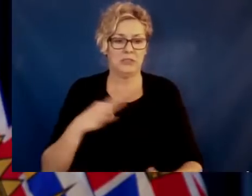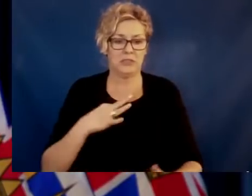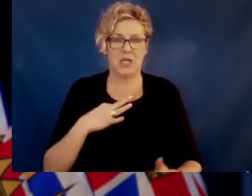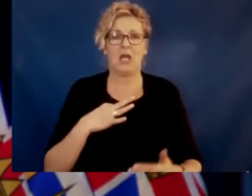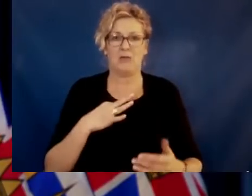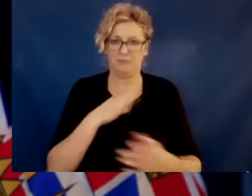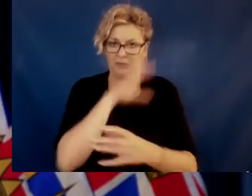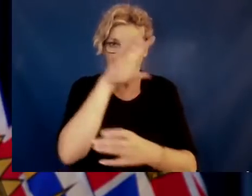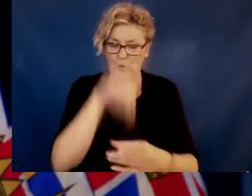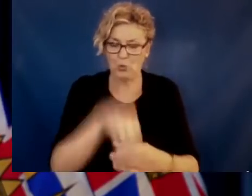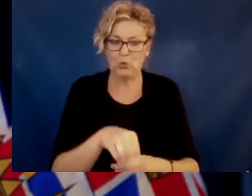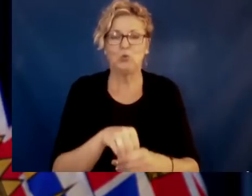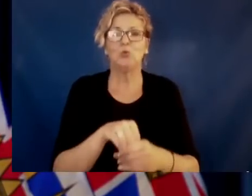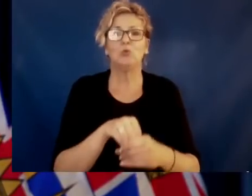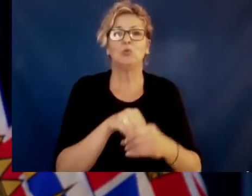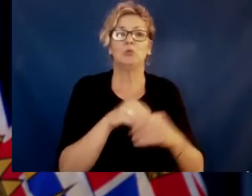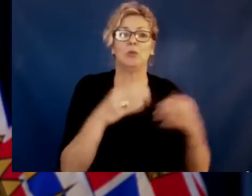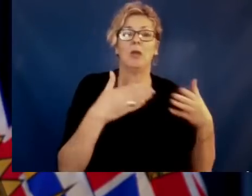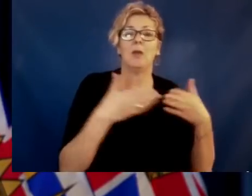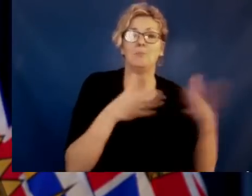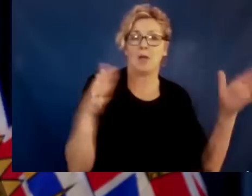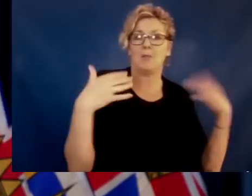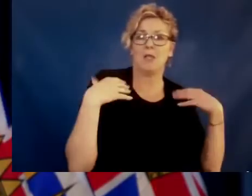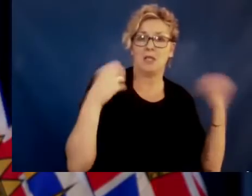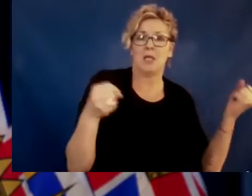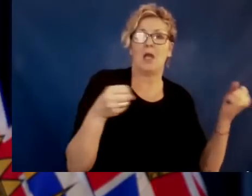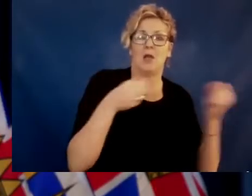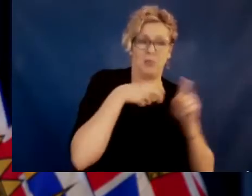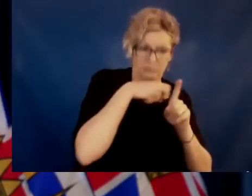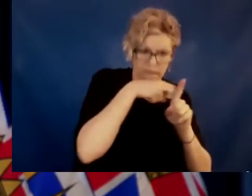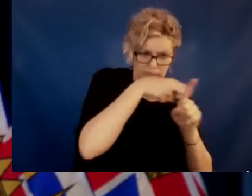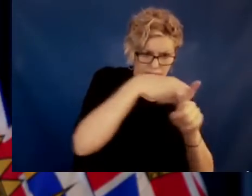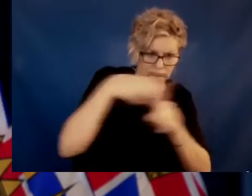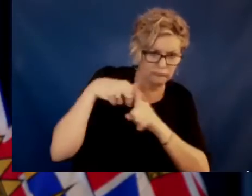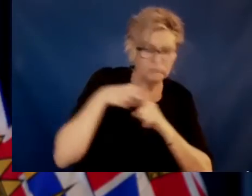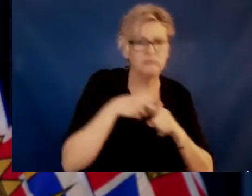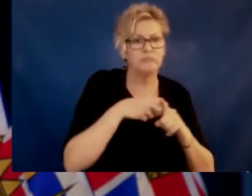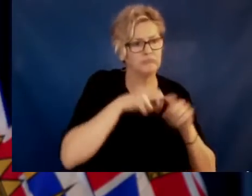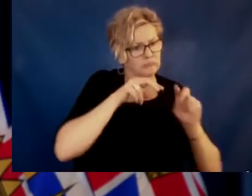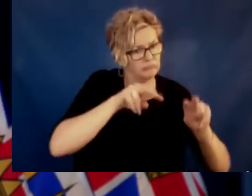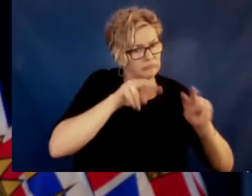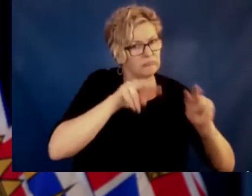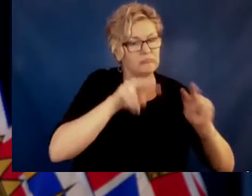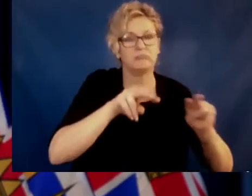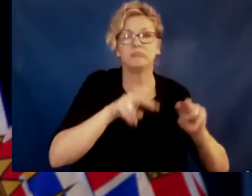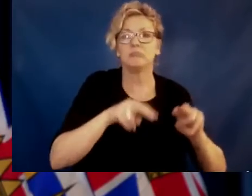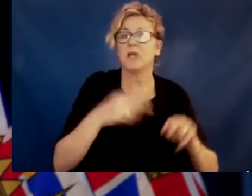doing in health care workers across the province. I know Vancouver Coastal works